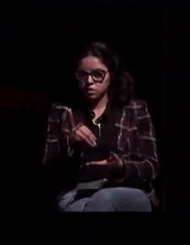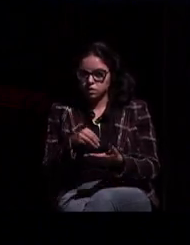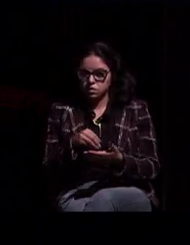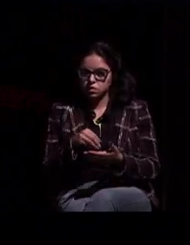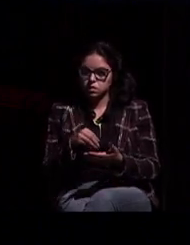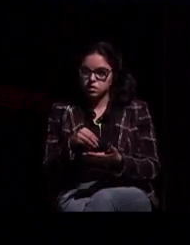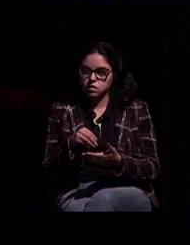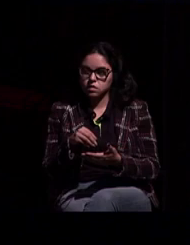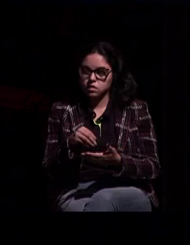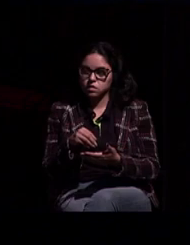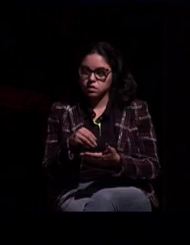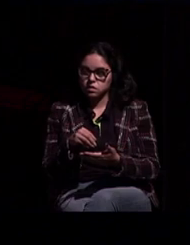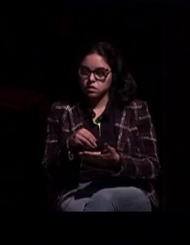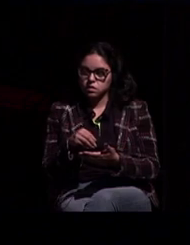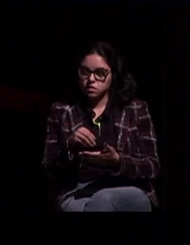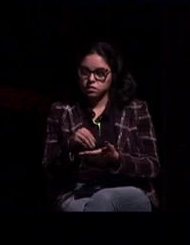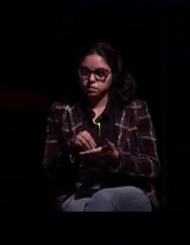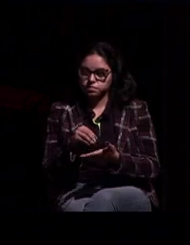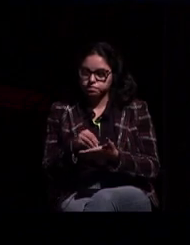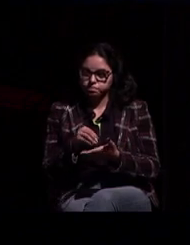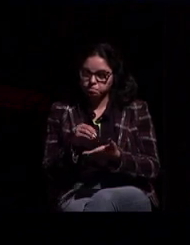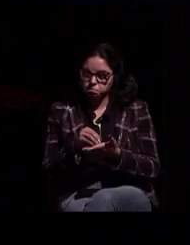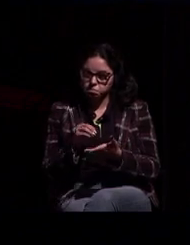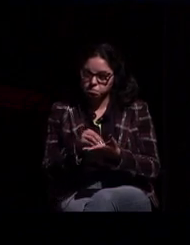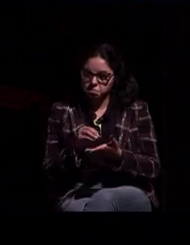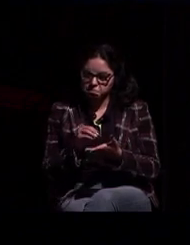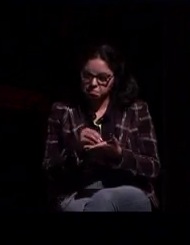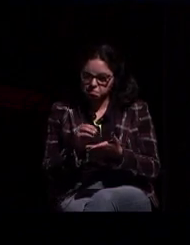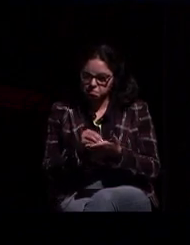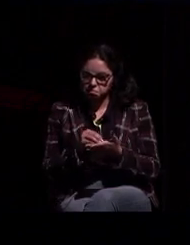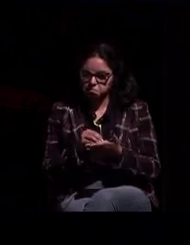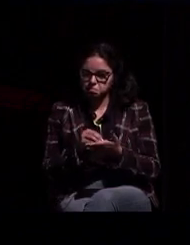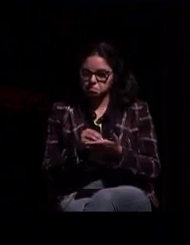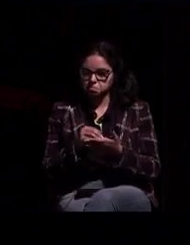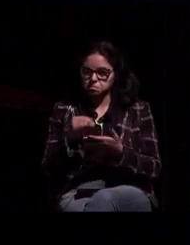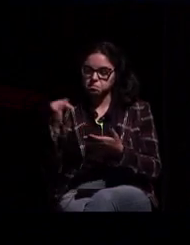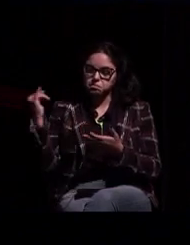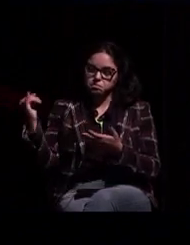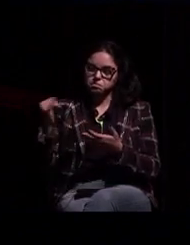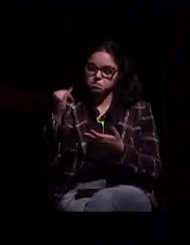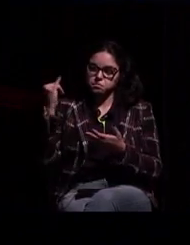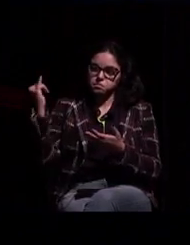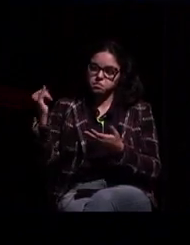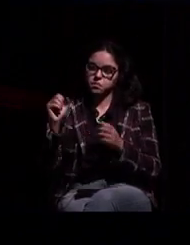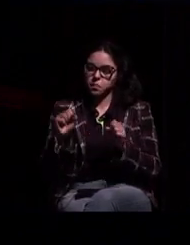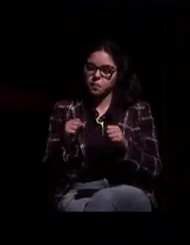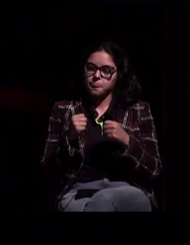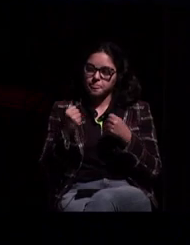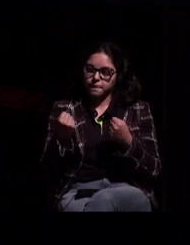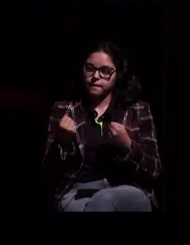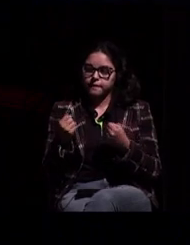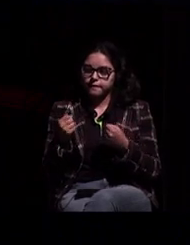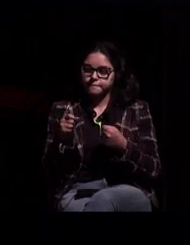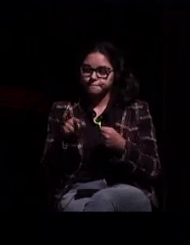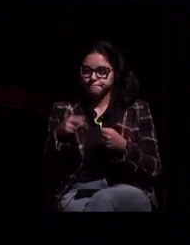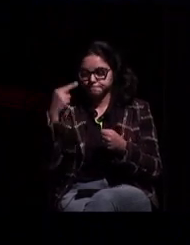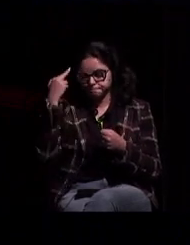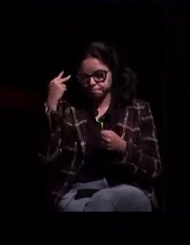that do not require special knowledge. So we end up finding such inequality situation natural.